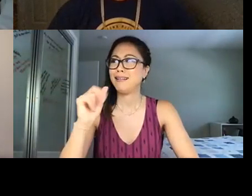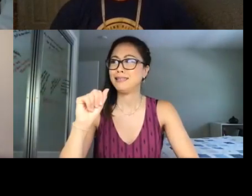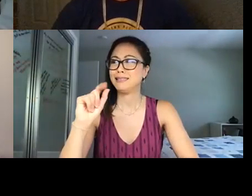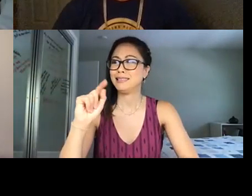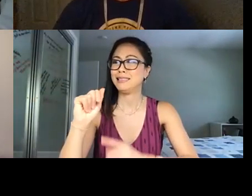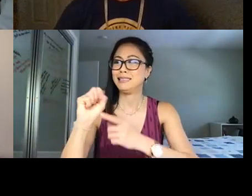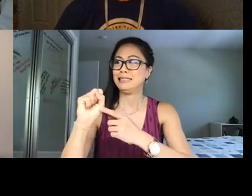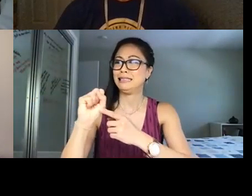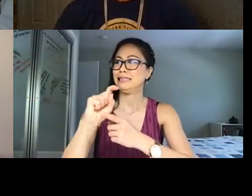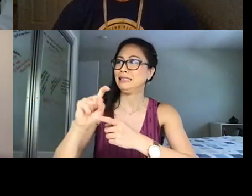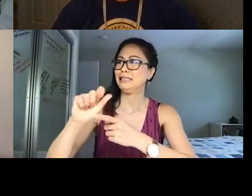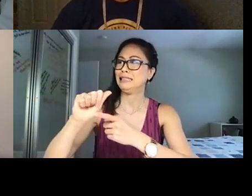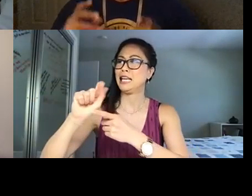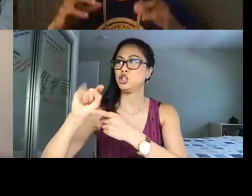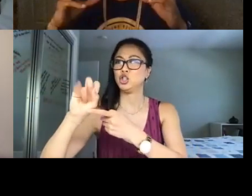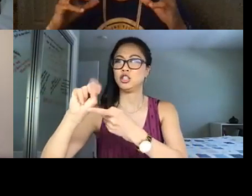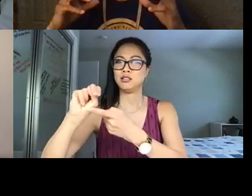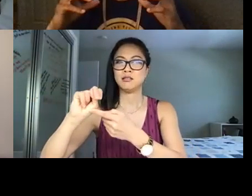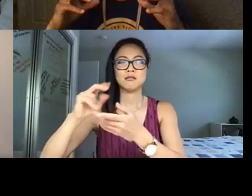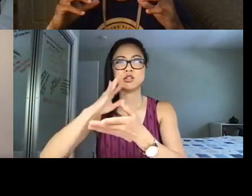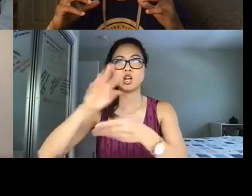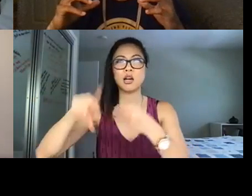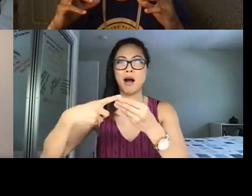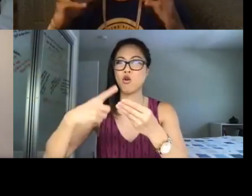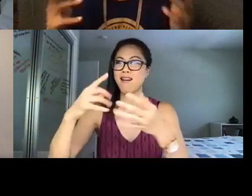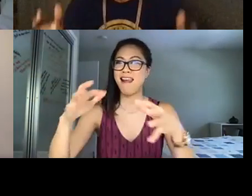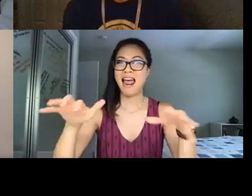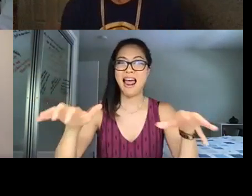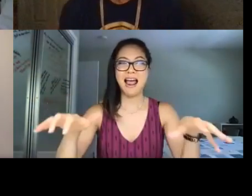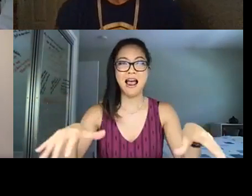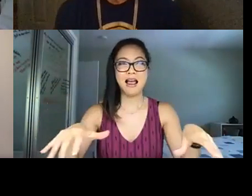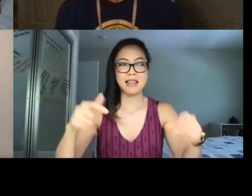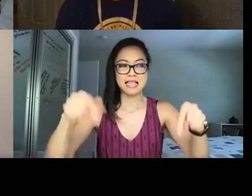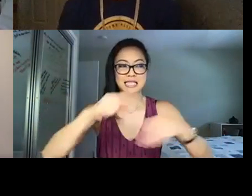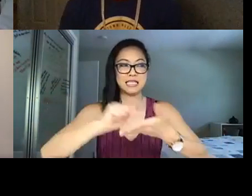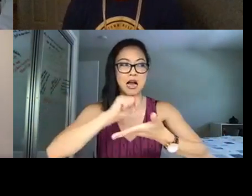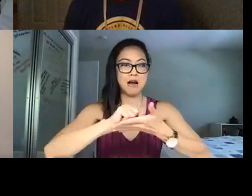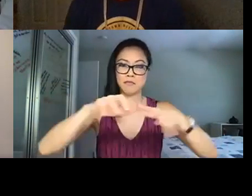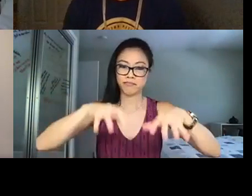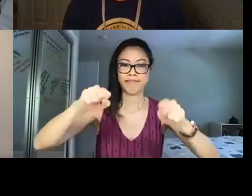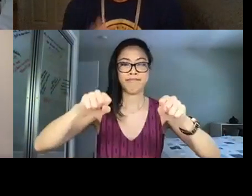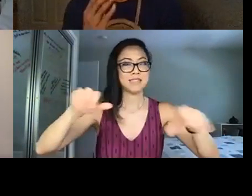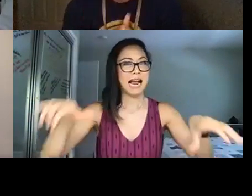time has been an opportunity for that where it is COVID